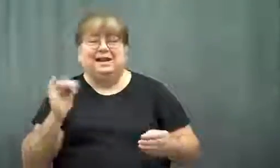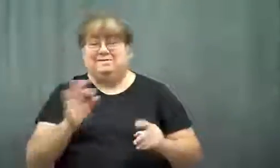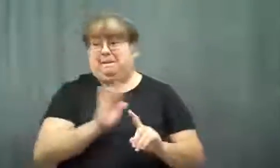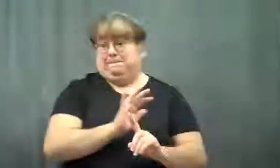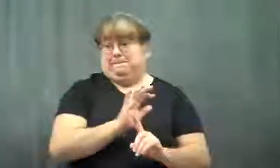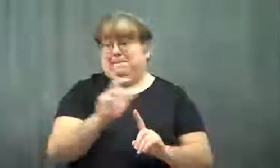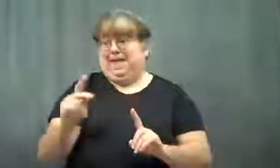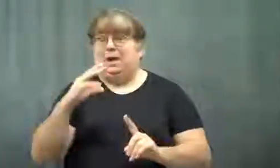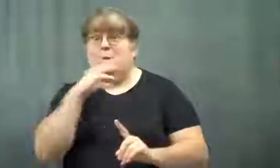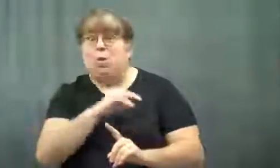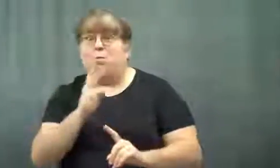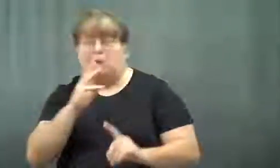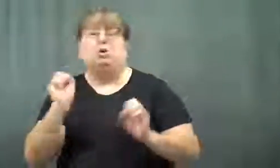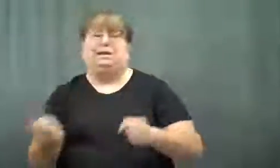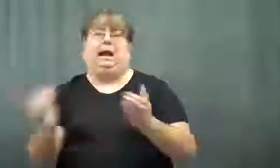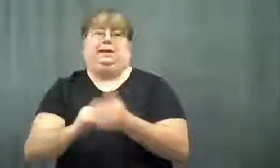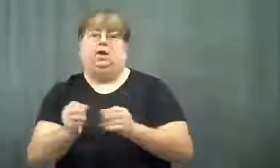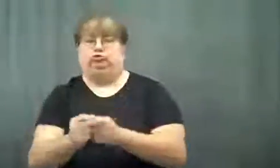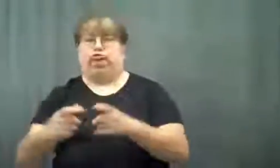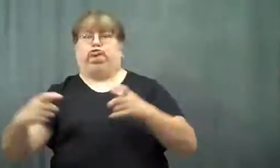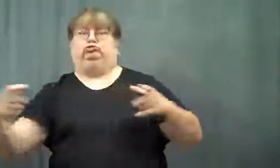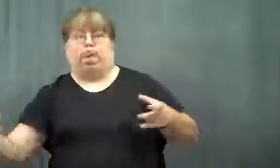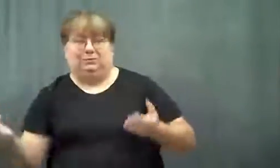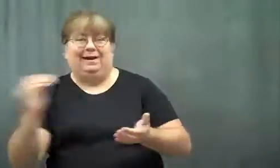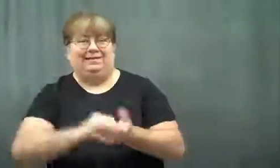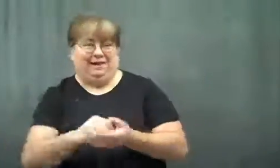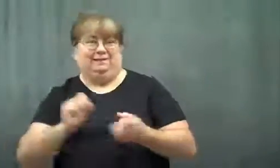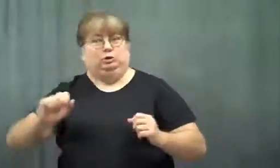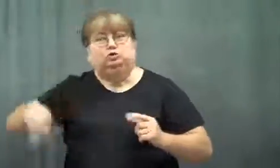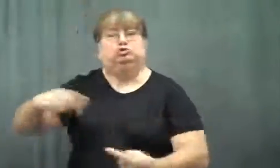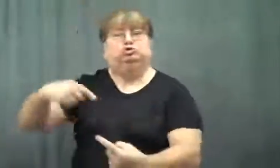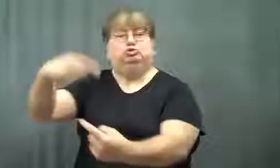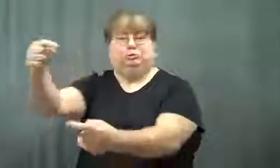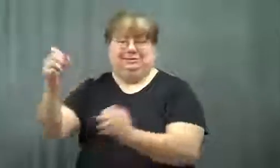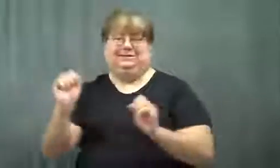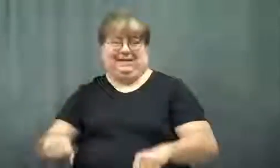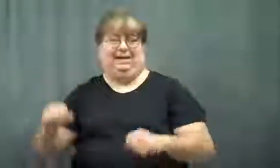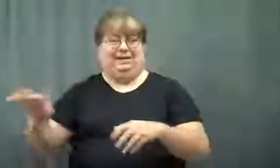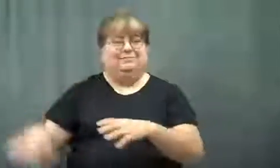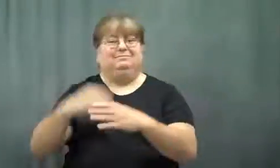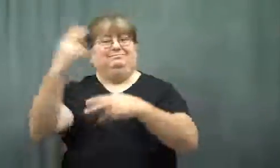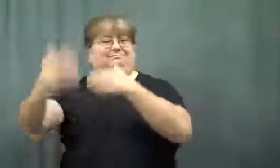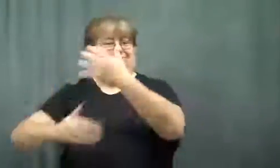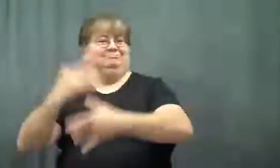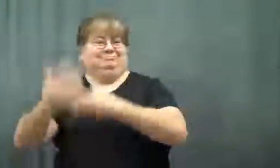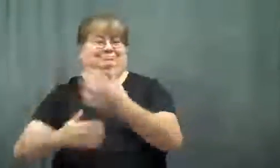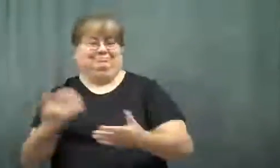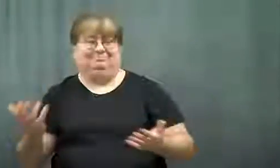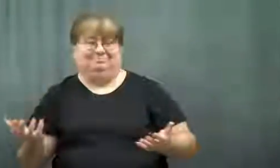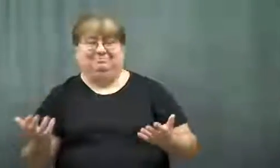If it hits warm water, it can grow as the air starts moving again.